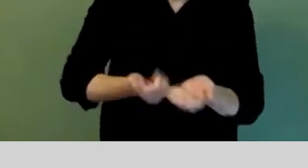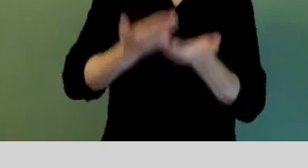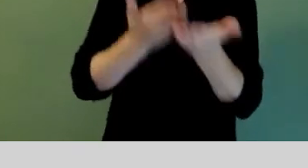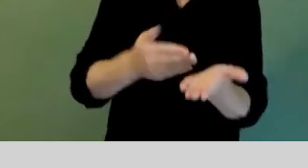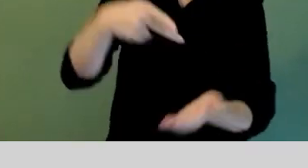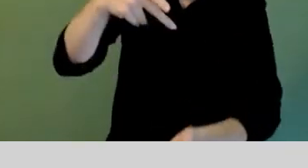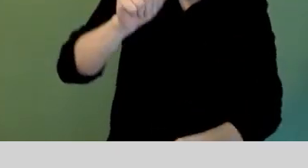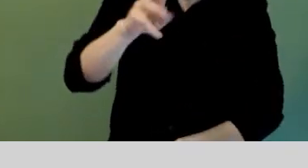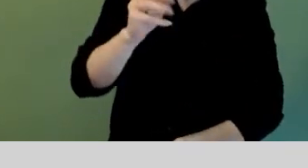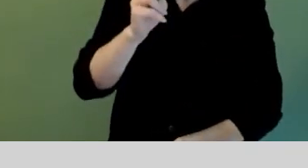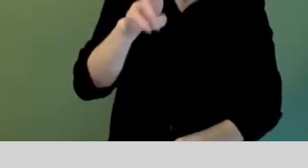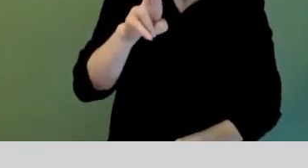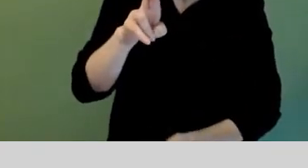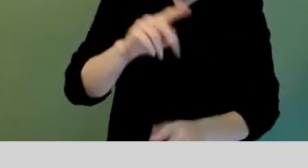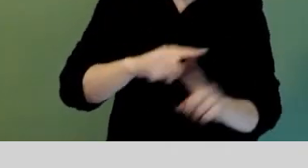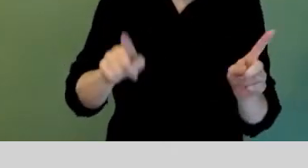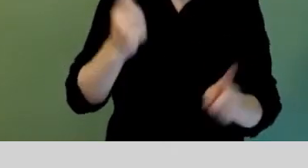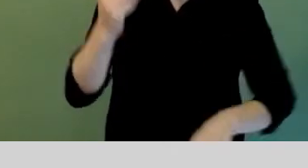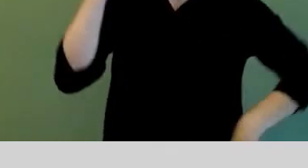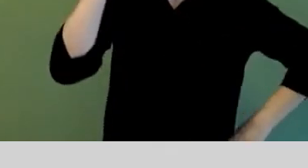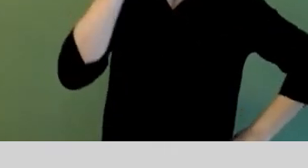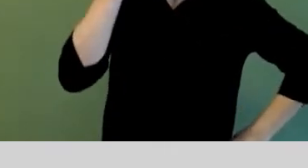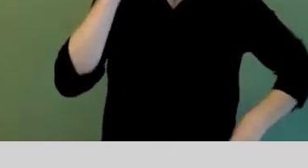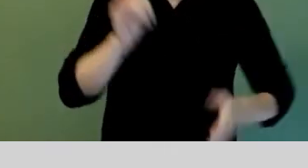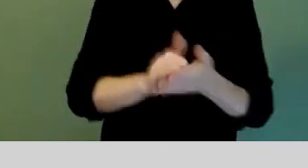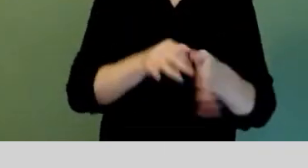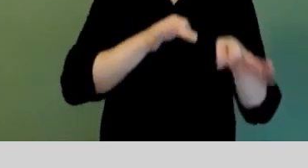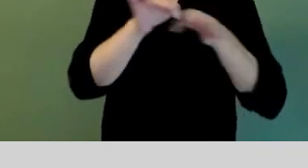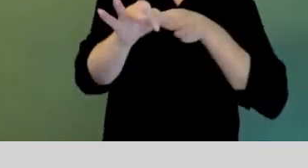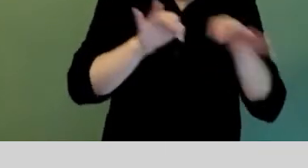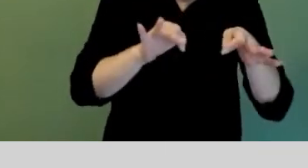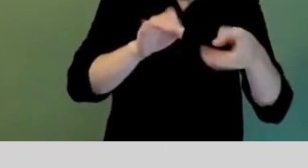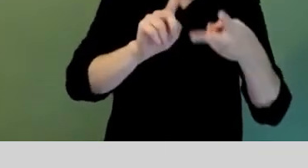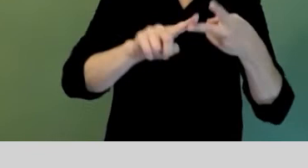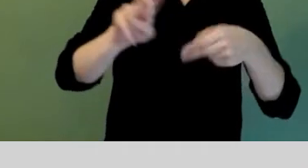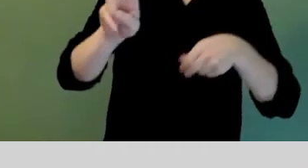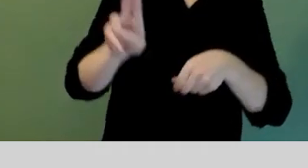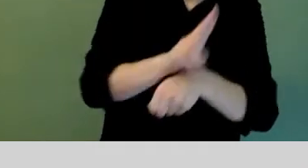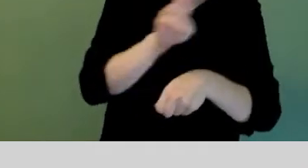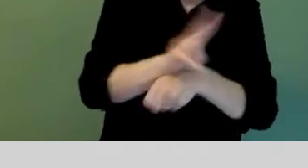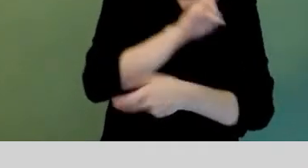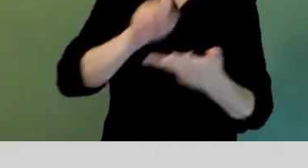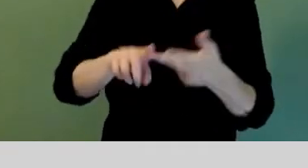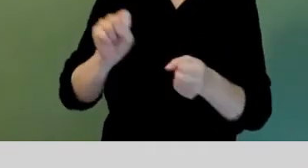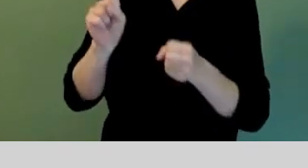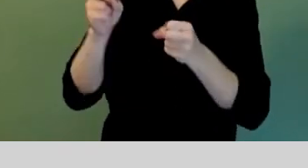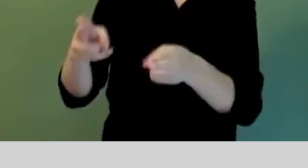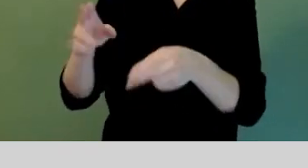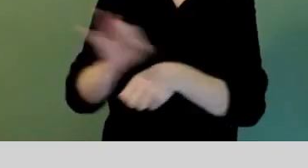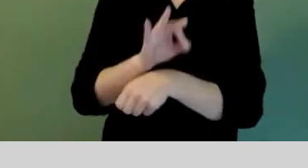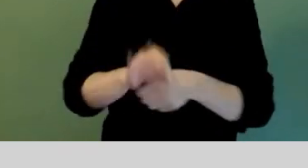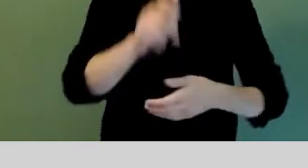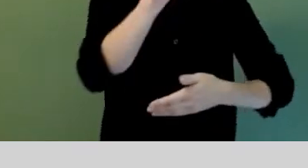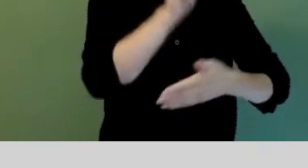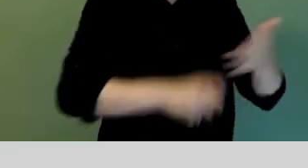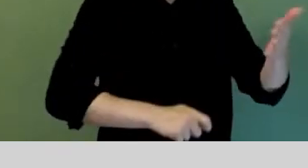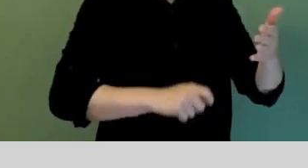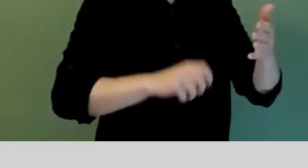is this defined consume throwaway behavior. You're writing this function so you can call it once and keep the result and that's not clear in a glance